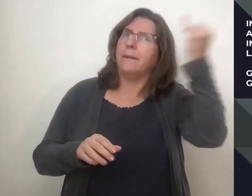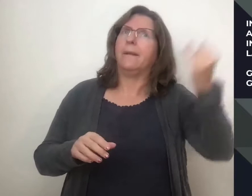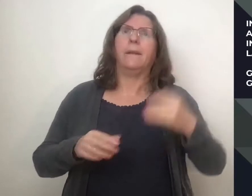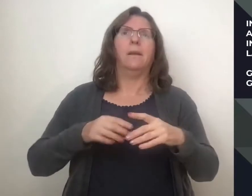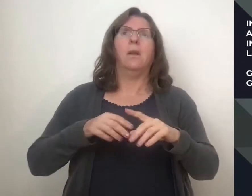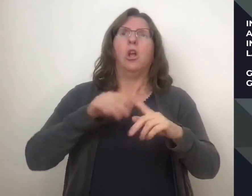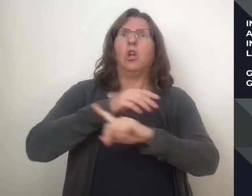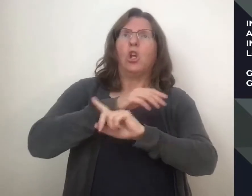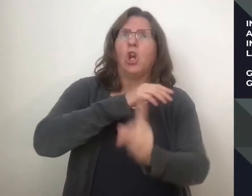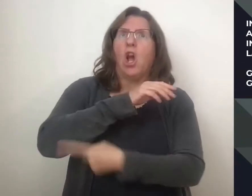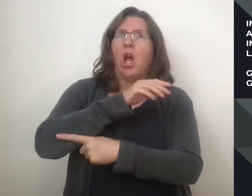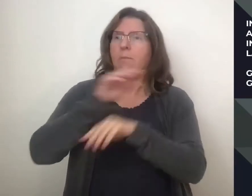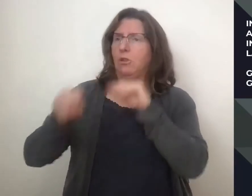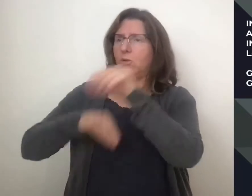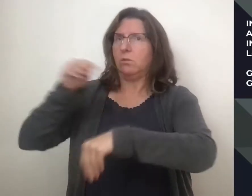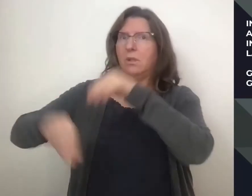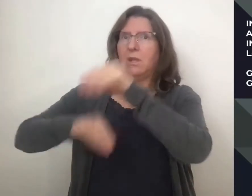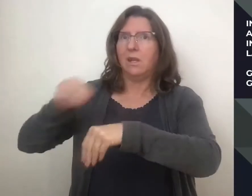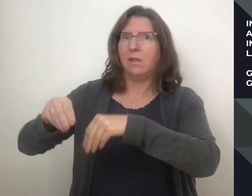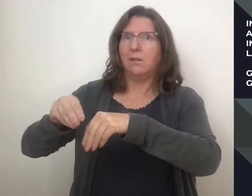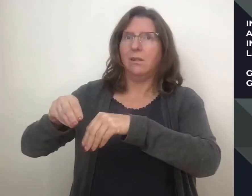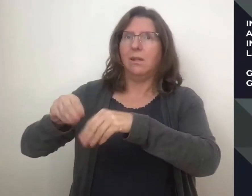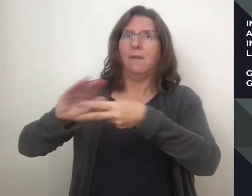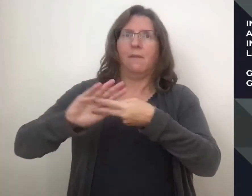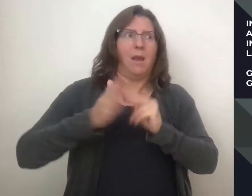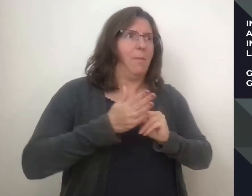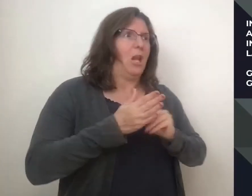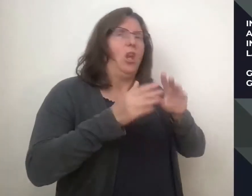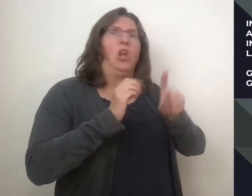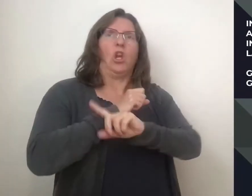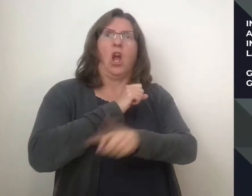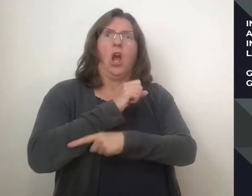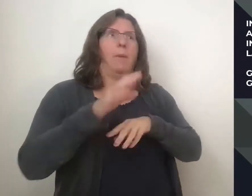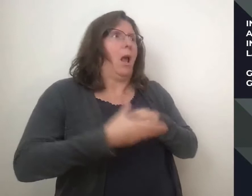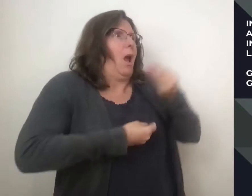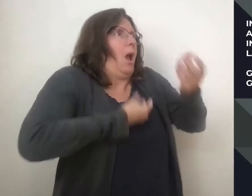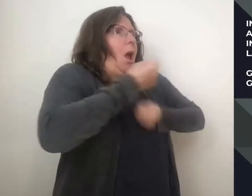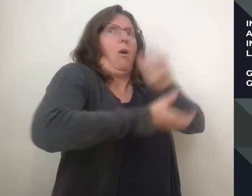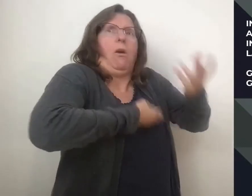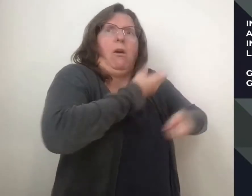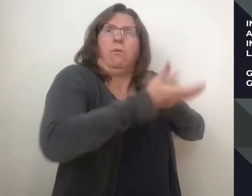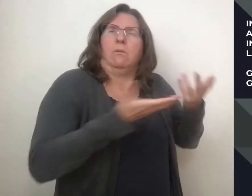You know the saying, garbage in, garbage out.